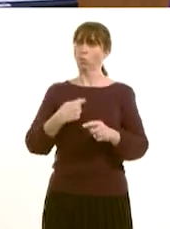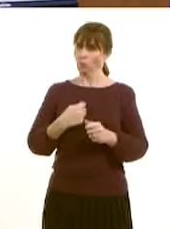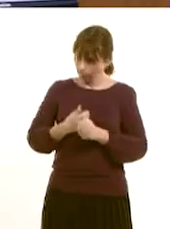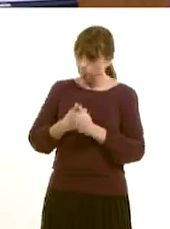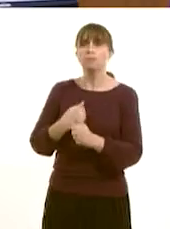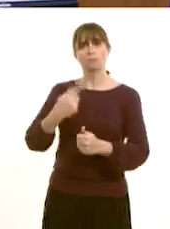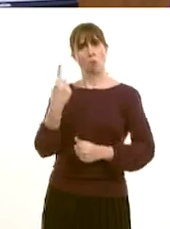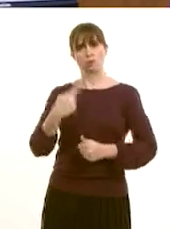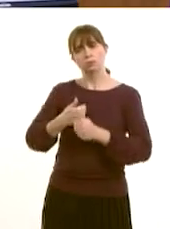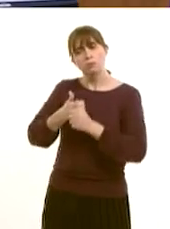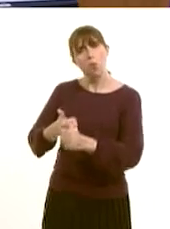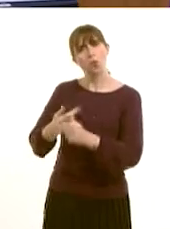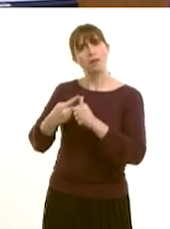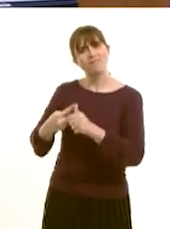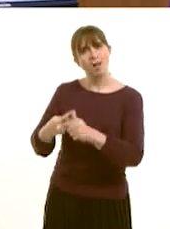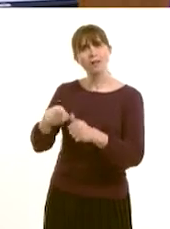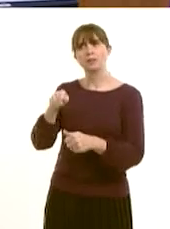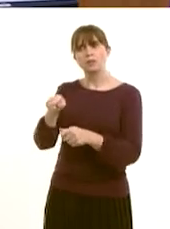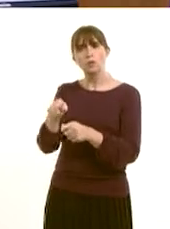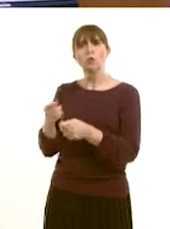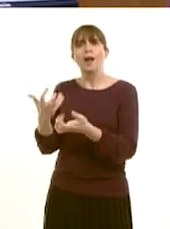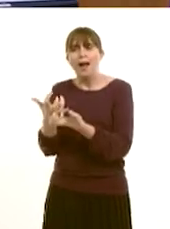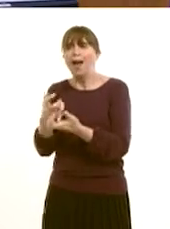caring for people approaching the end of their lives.